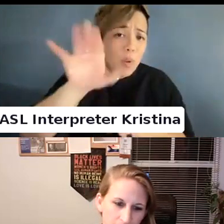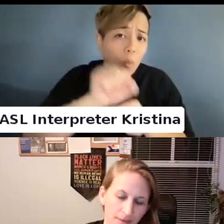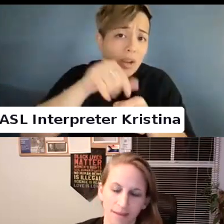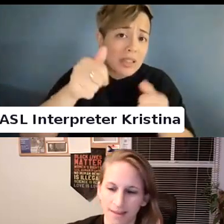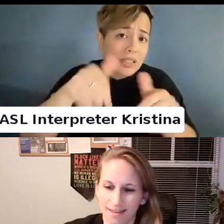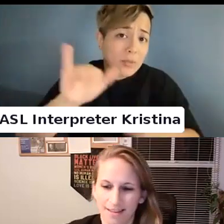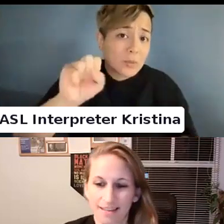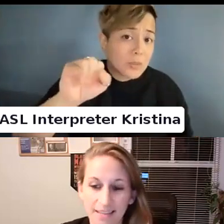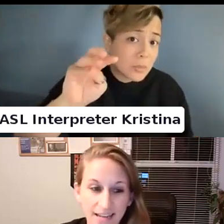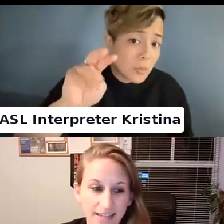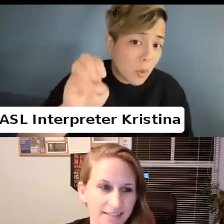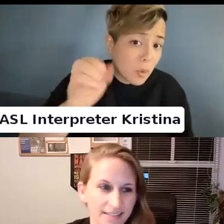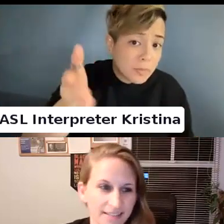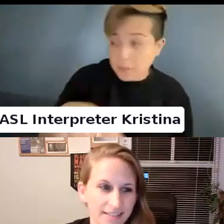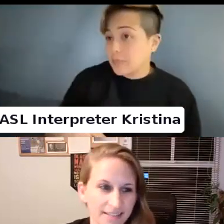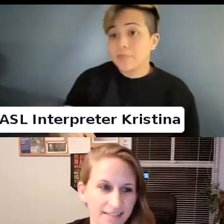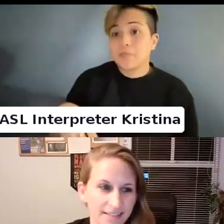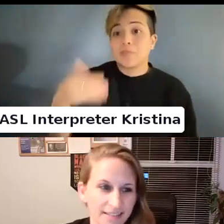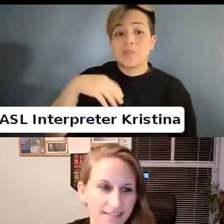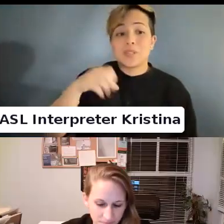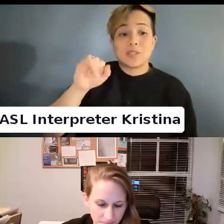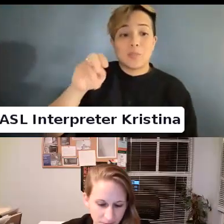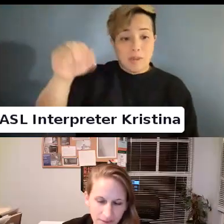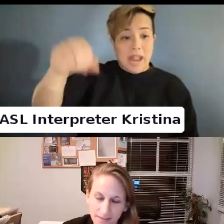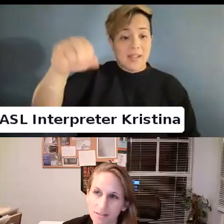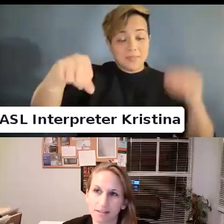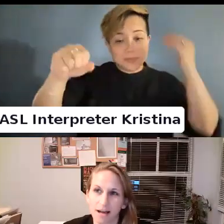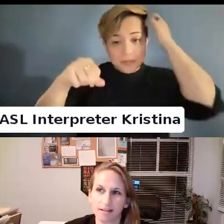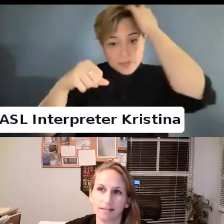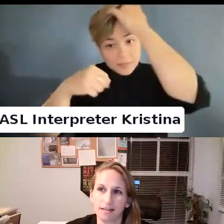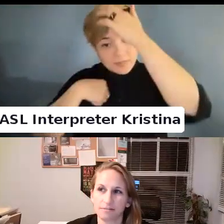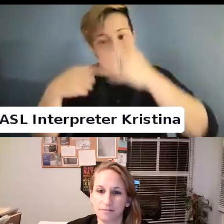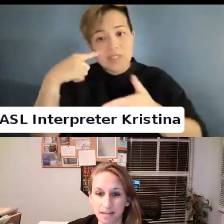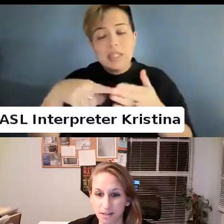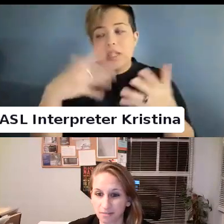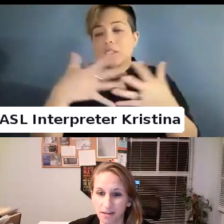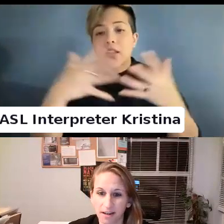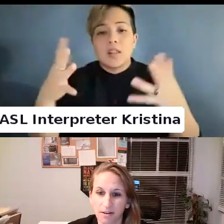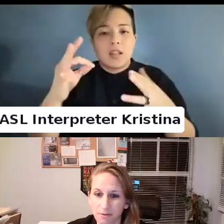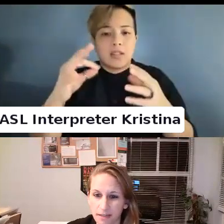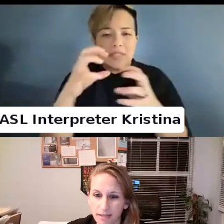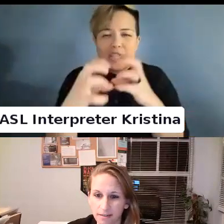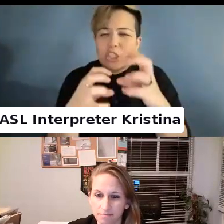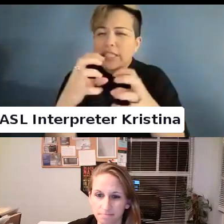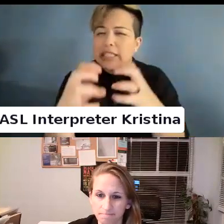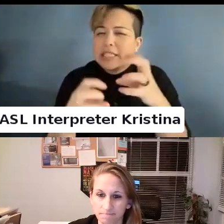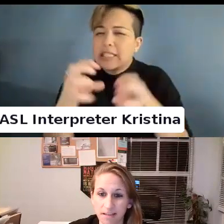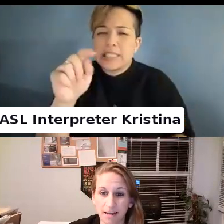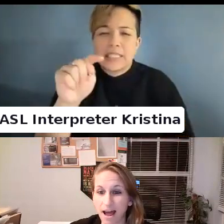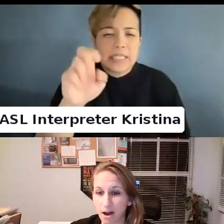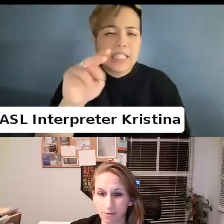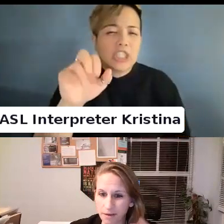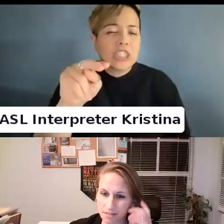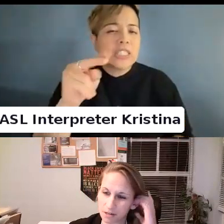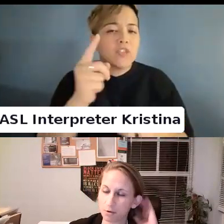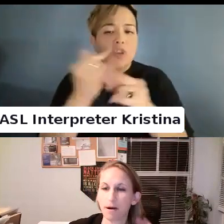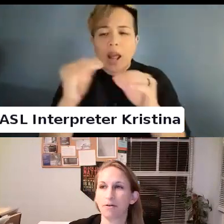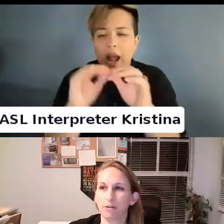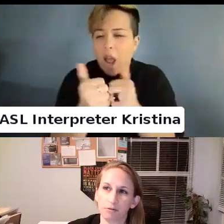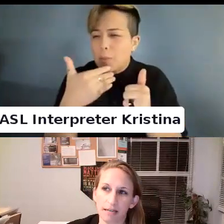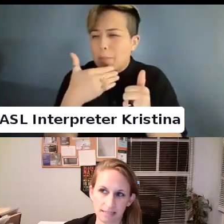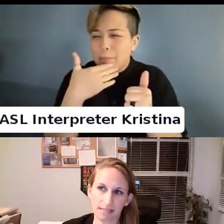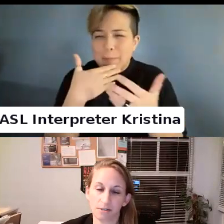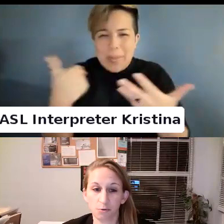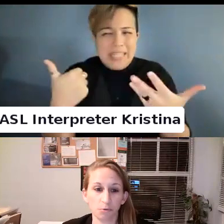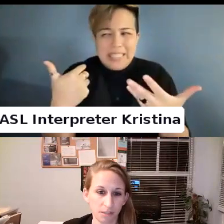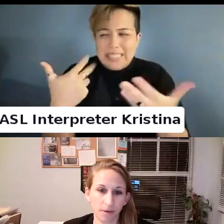I think there is a lot of tension right now in how to best go about utilizing the tools